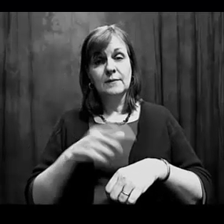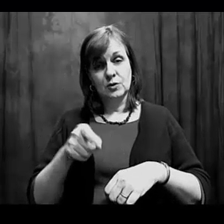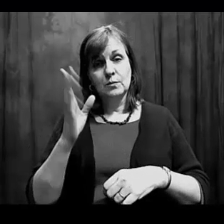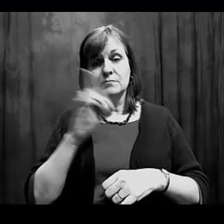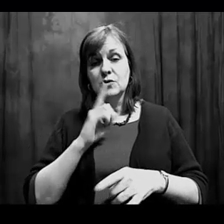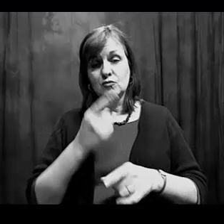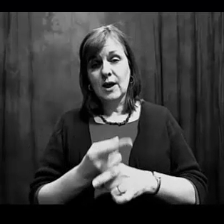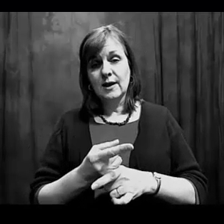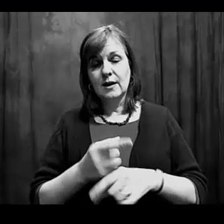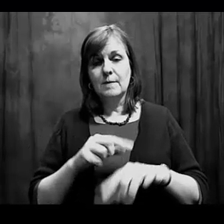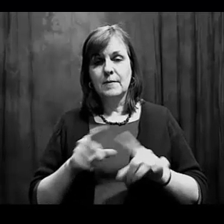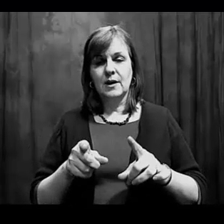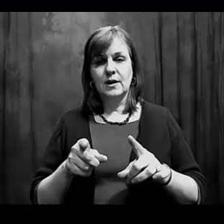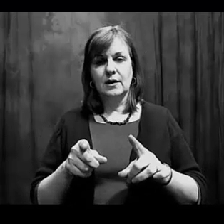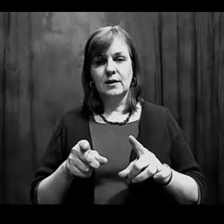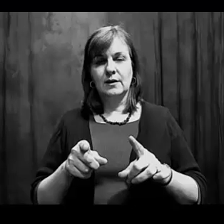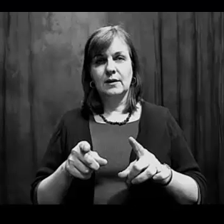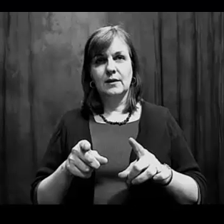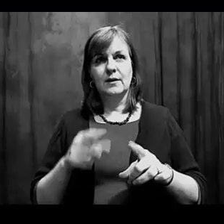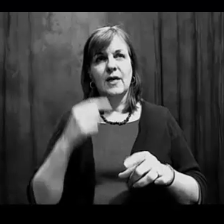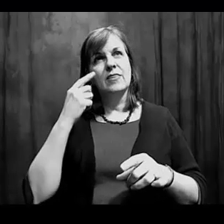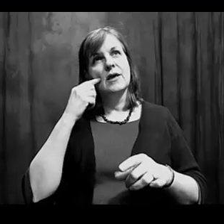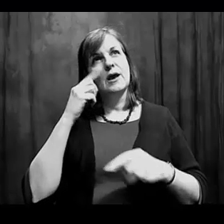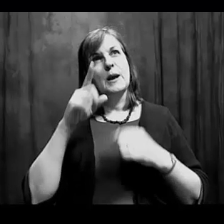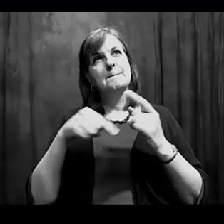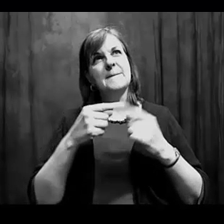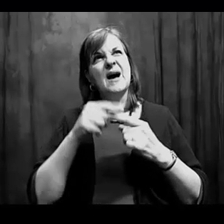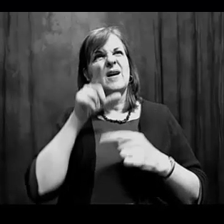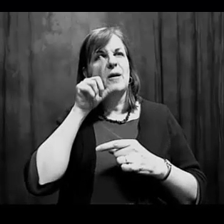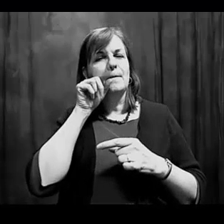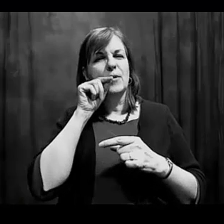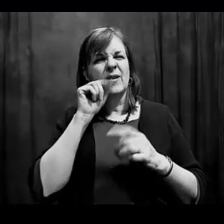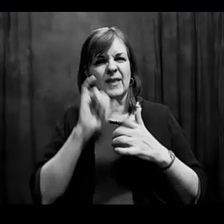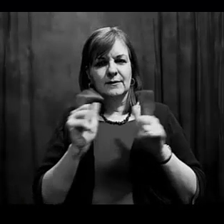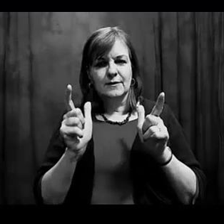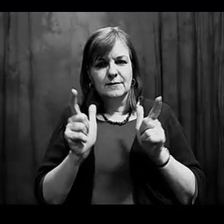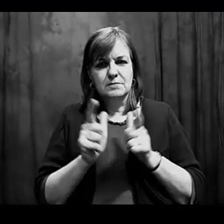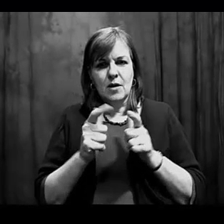and under normal conditions you'd be right but